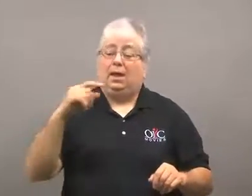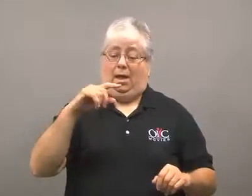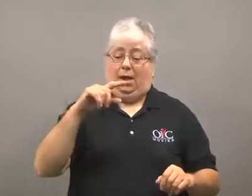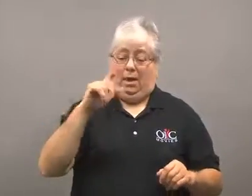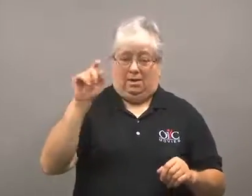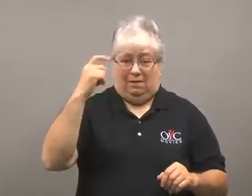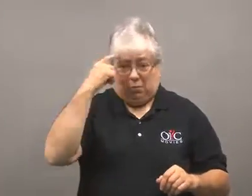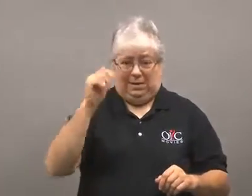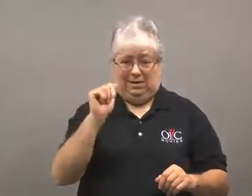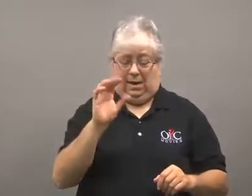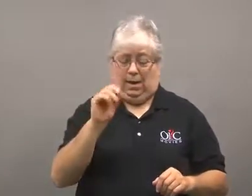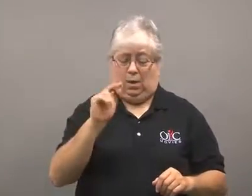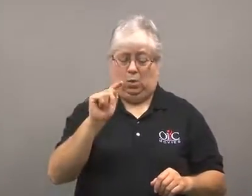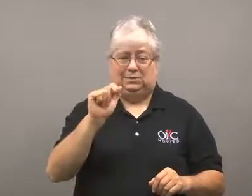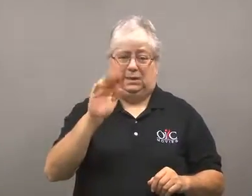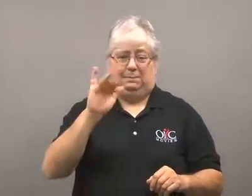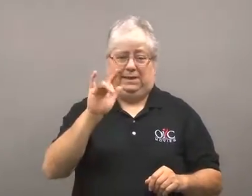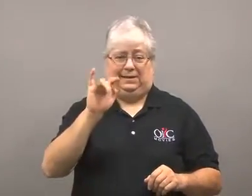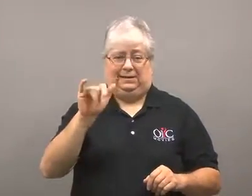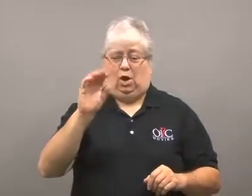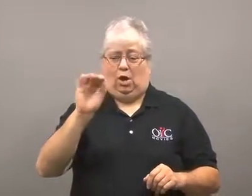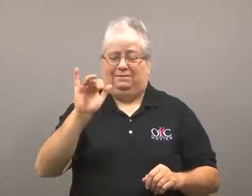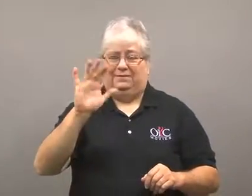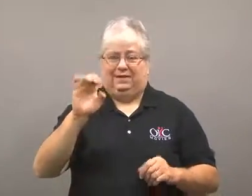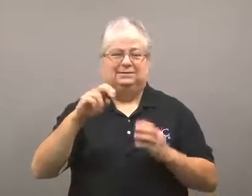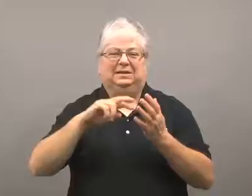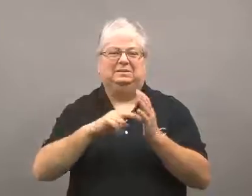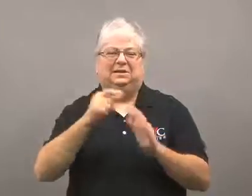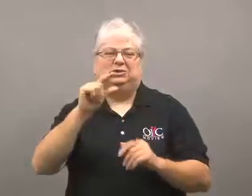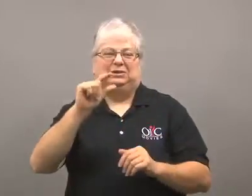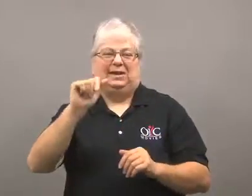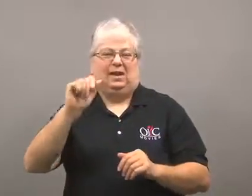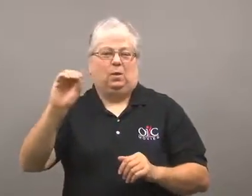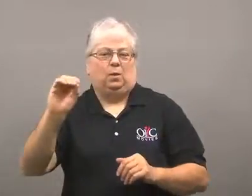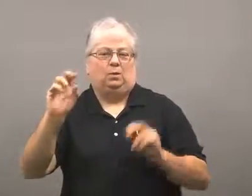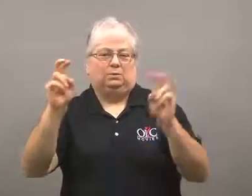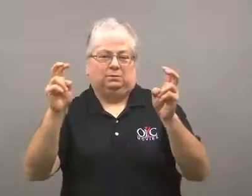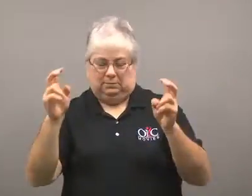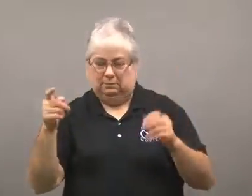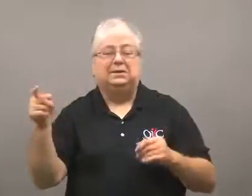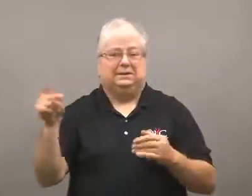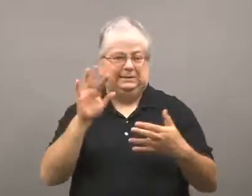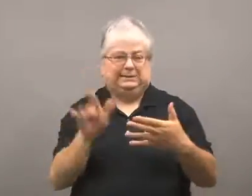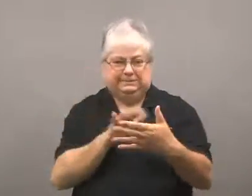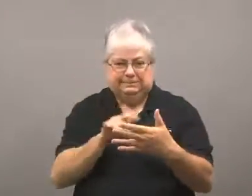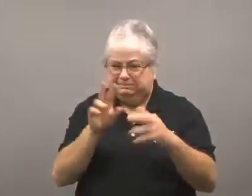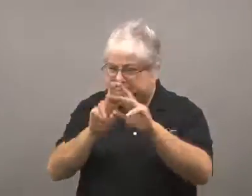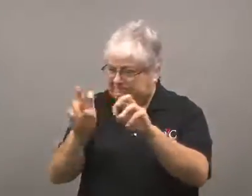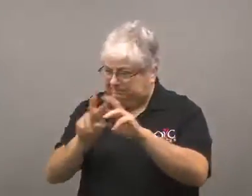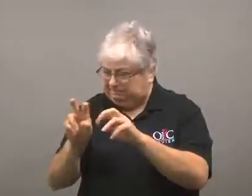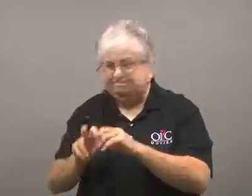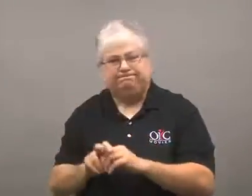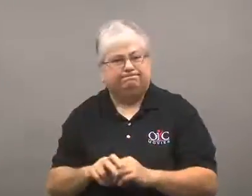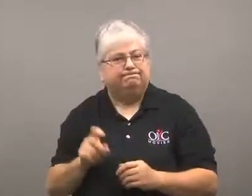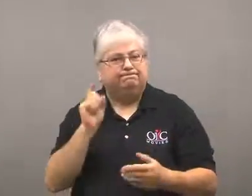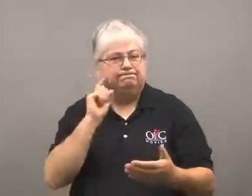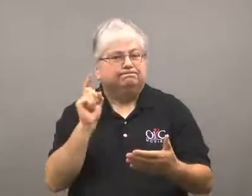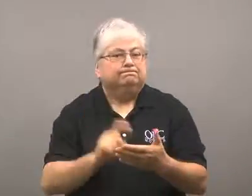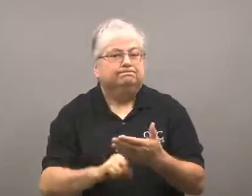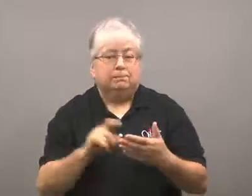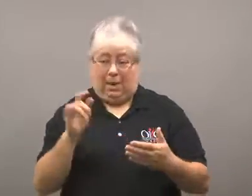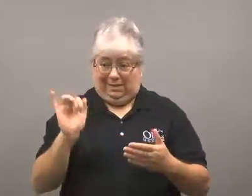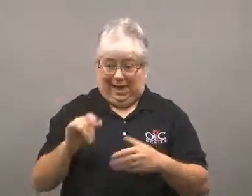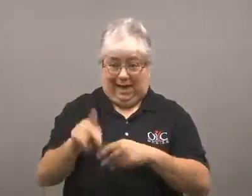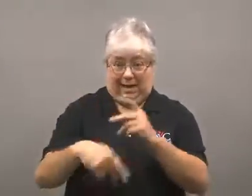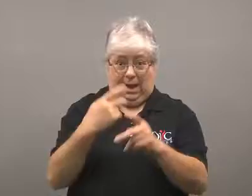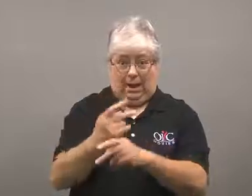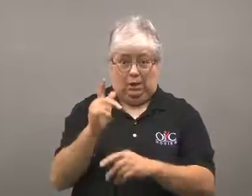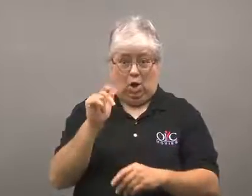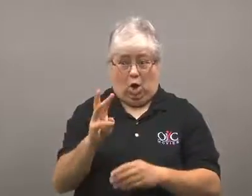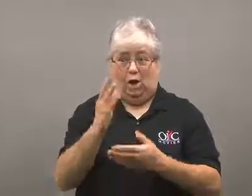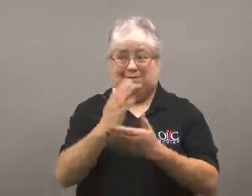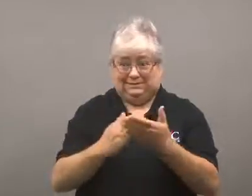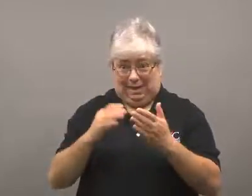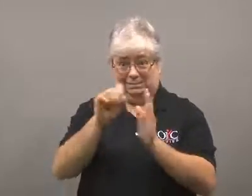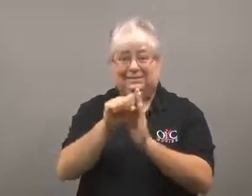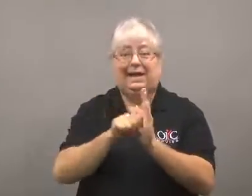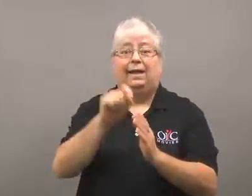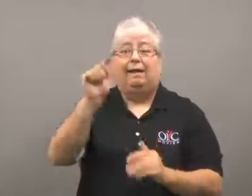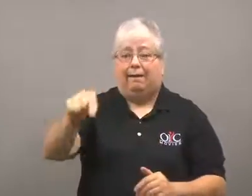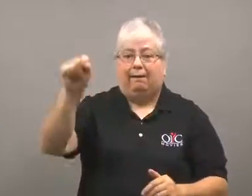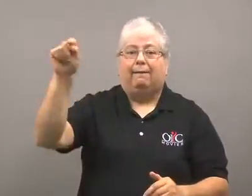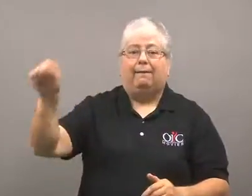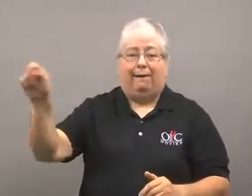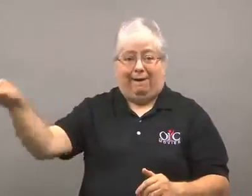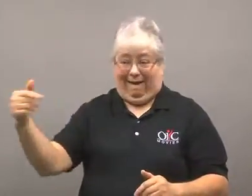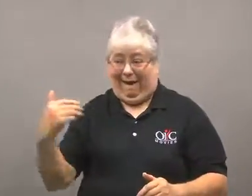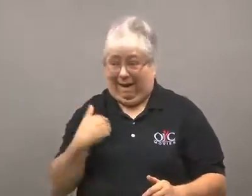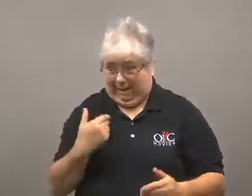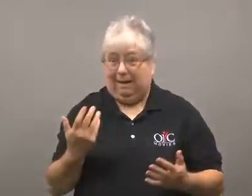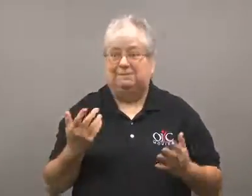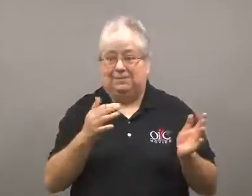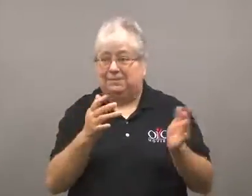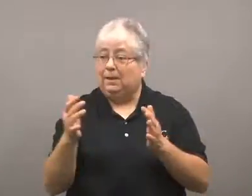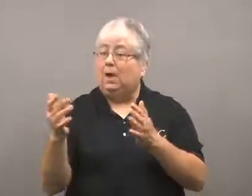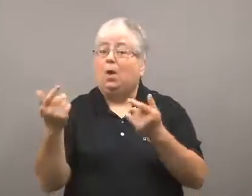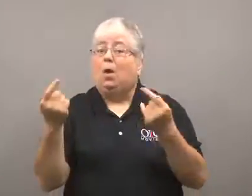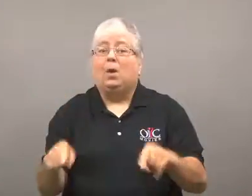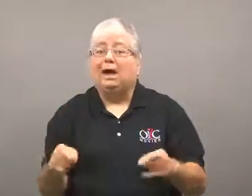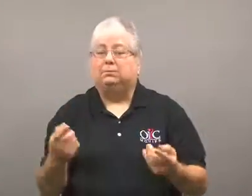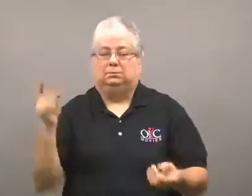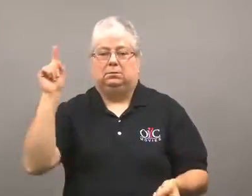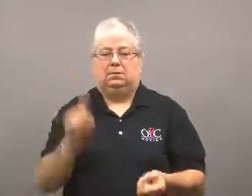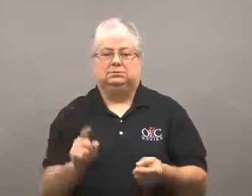The Government Accountability Office (GAO) did a study on the issue.